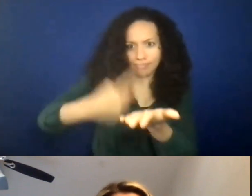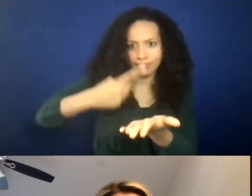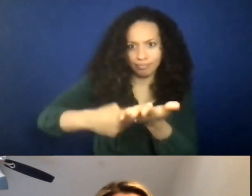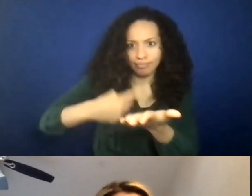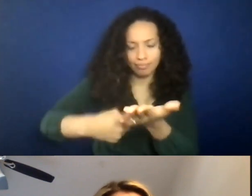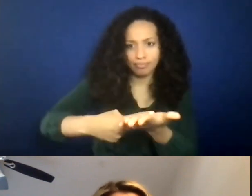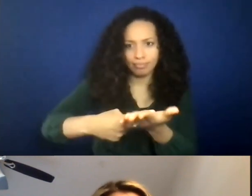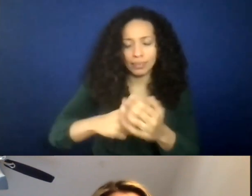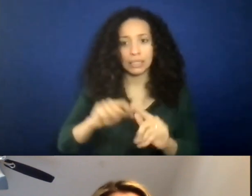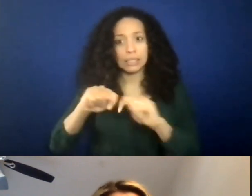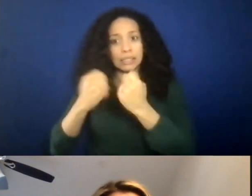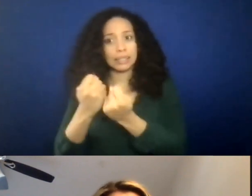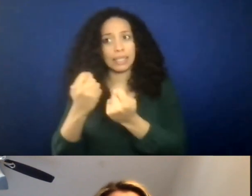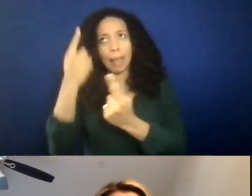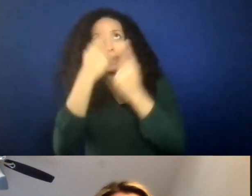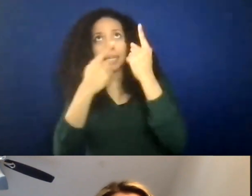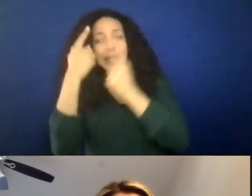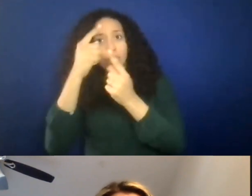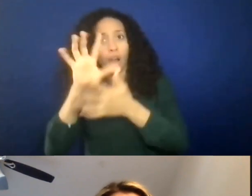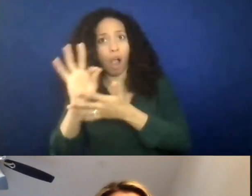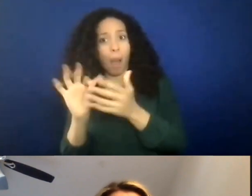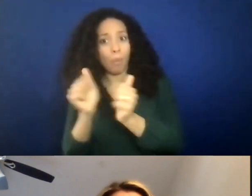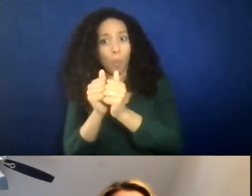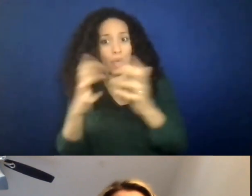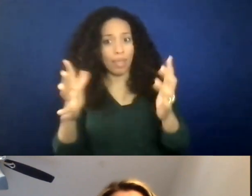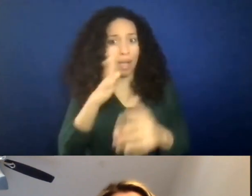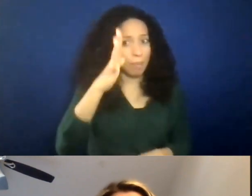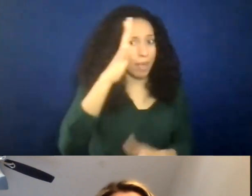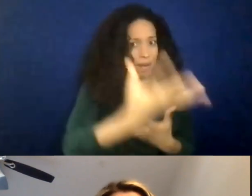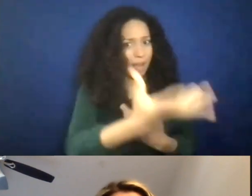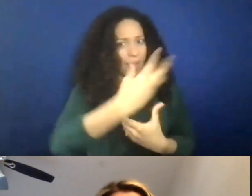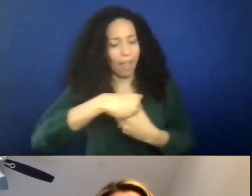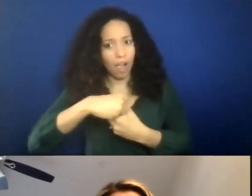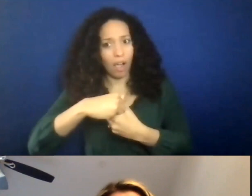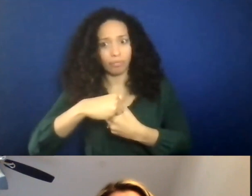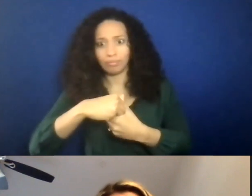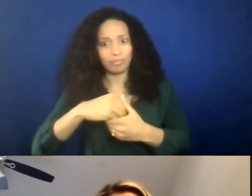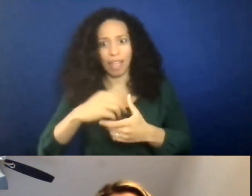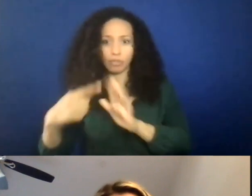those options without you present and then come to the meeting with, sort of, their decision